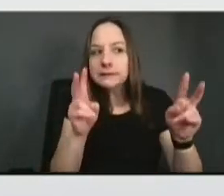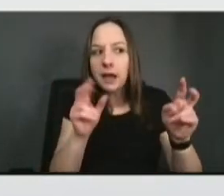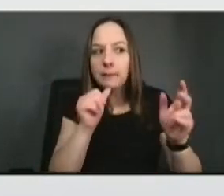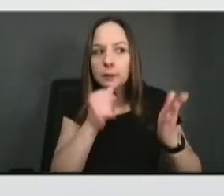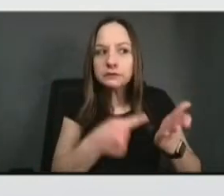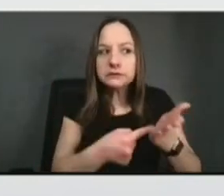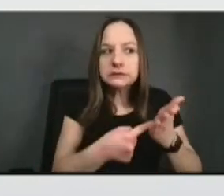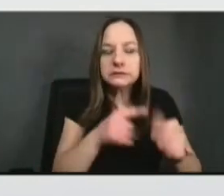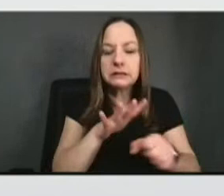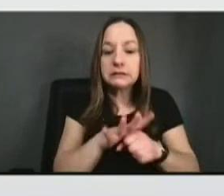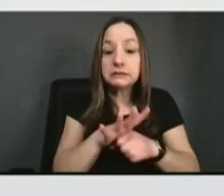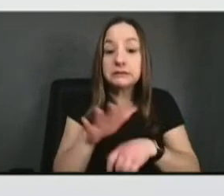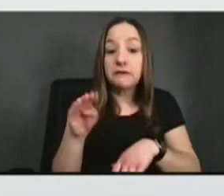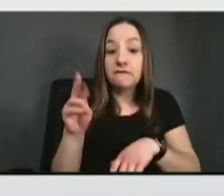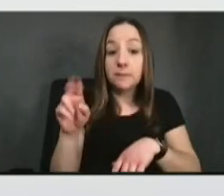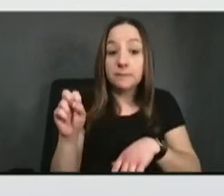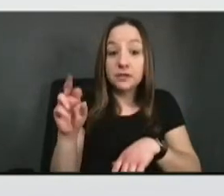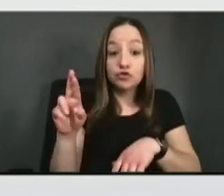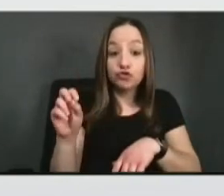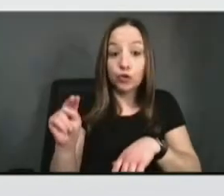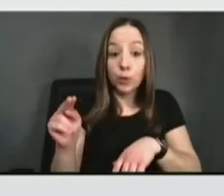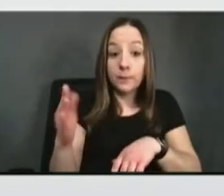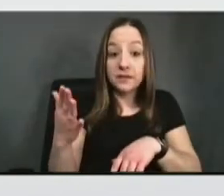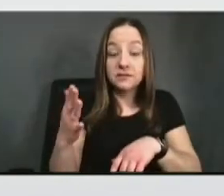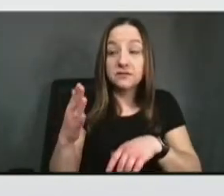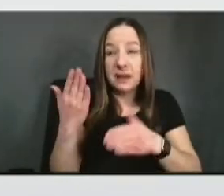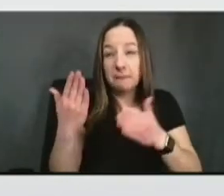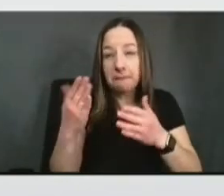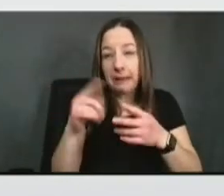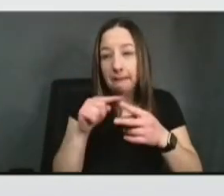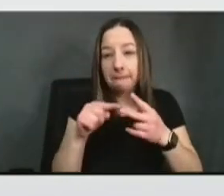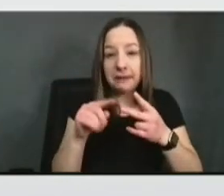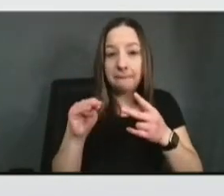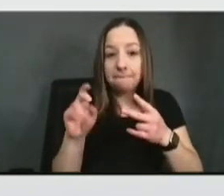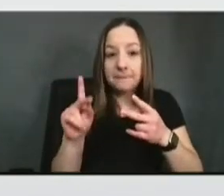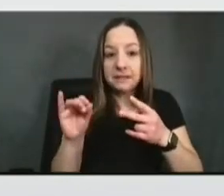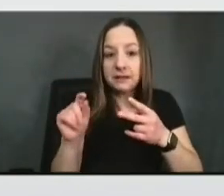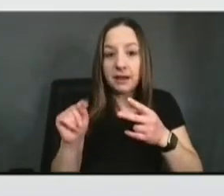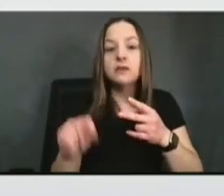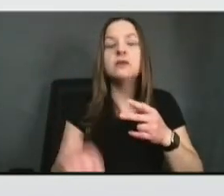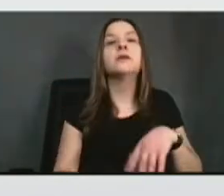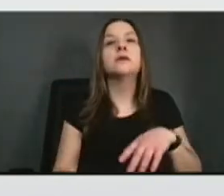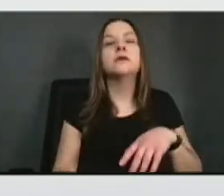questions. I think one area that we didn't quite get to enough. And I think Mr Rubin will start